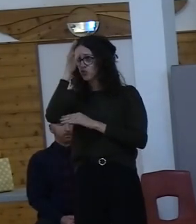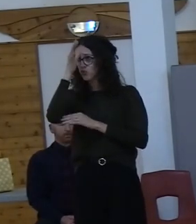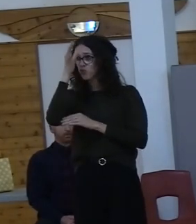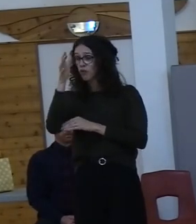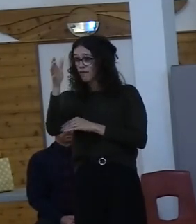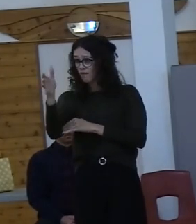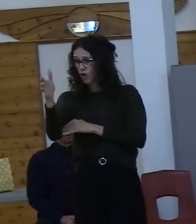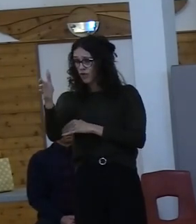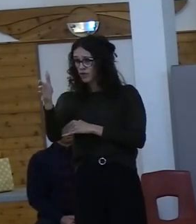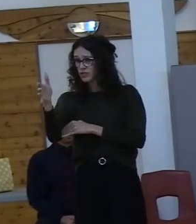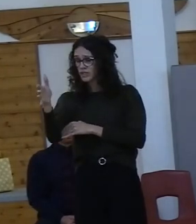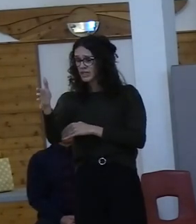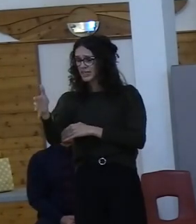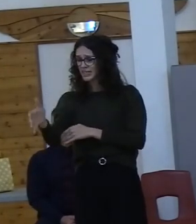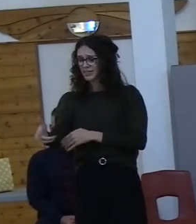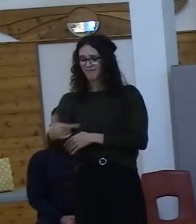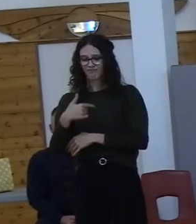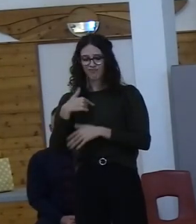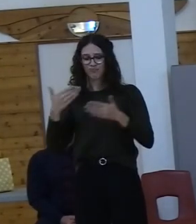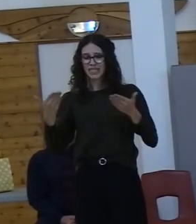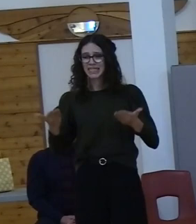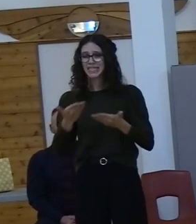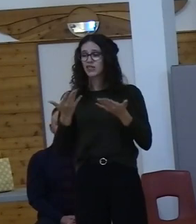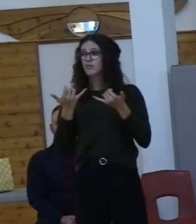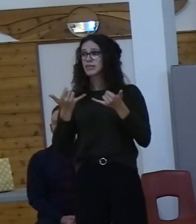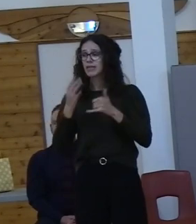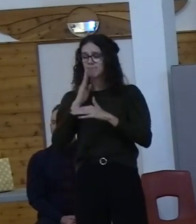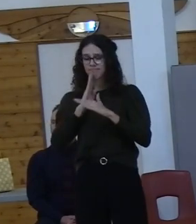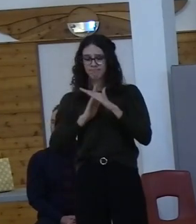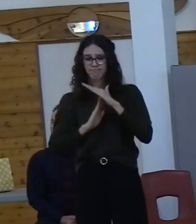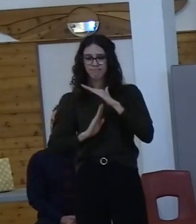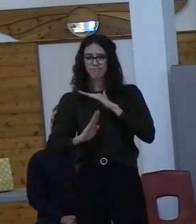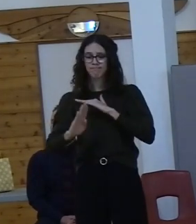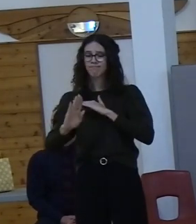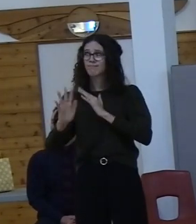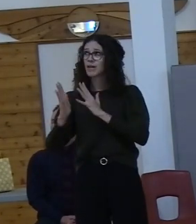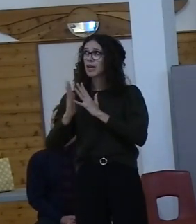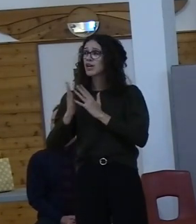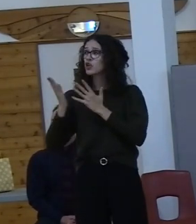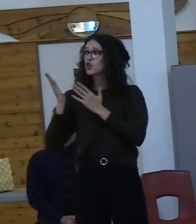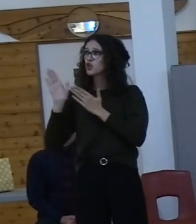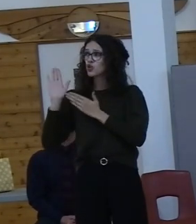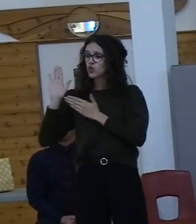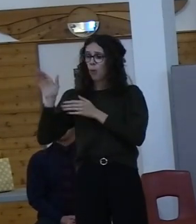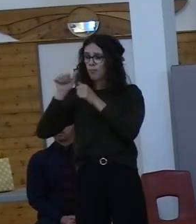I humbly stand here today and ask for your blessings from my relatives.